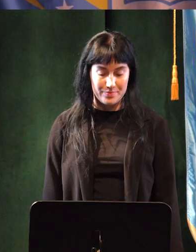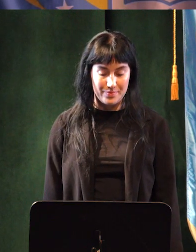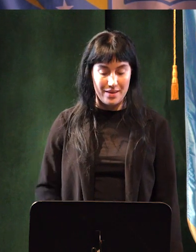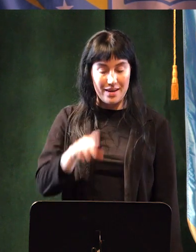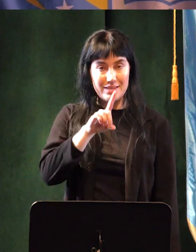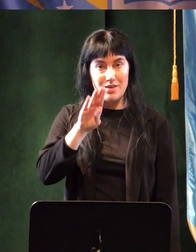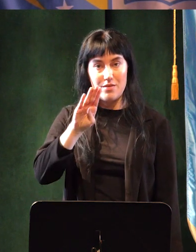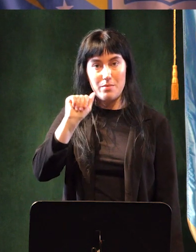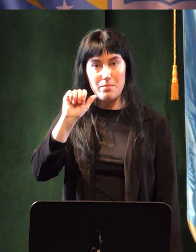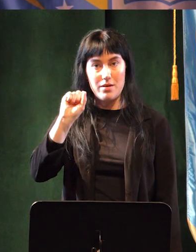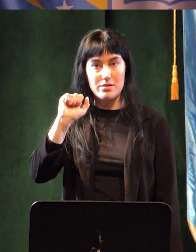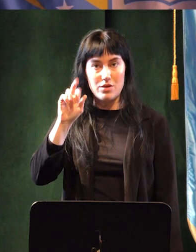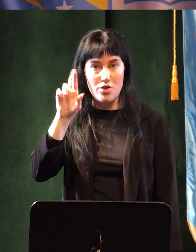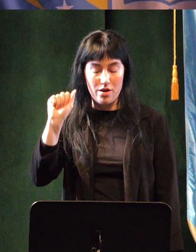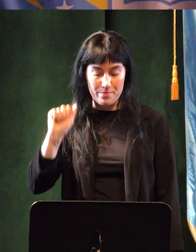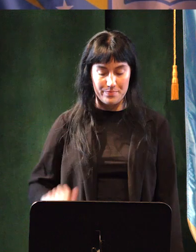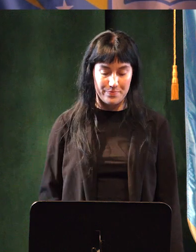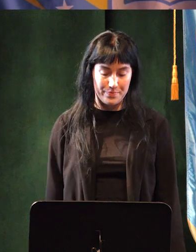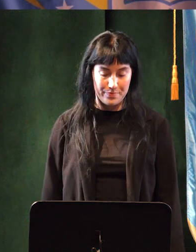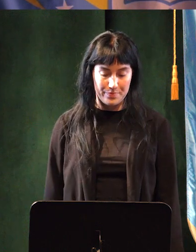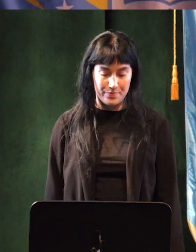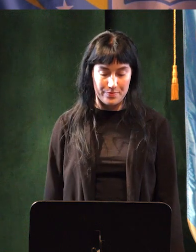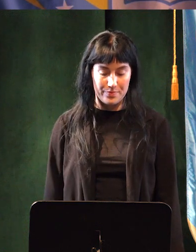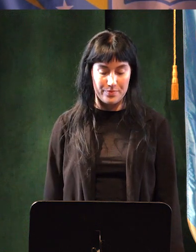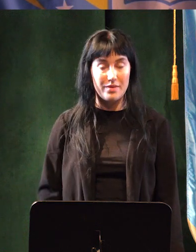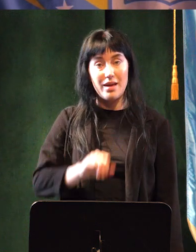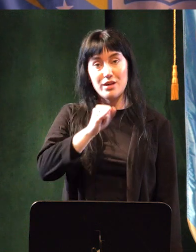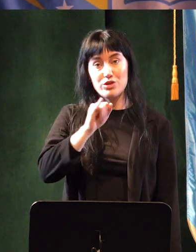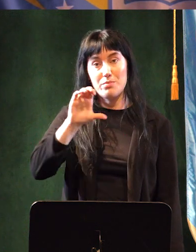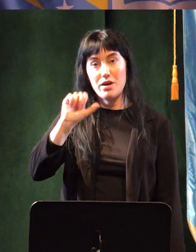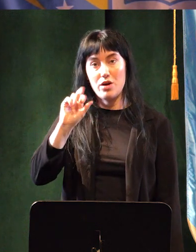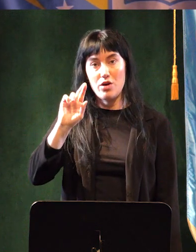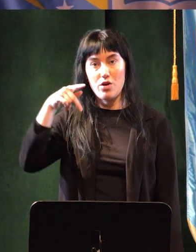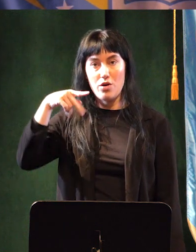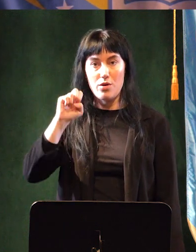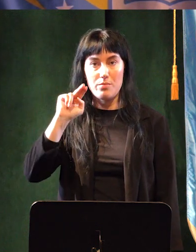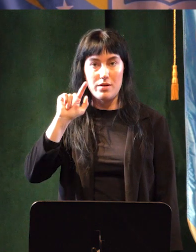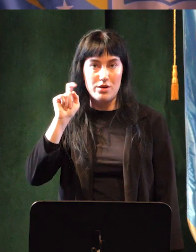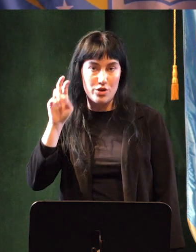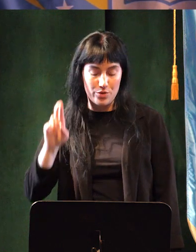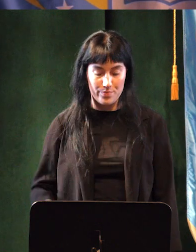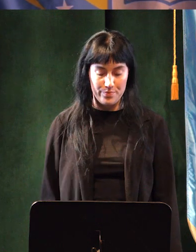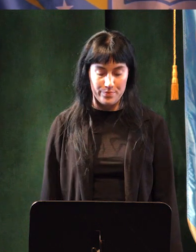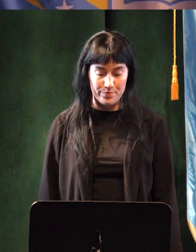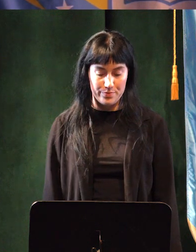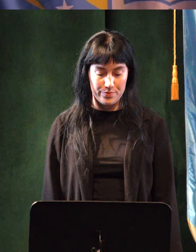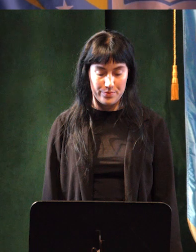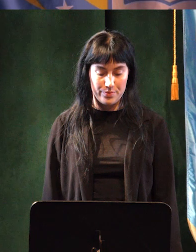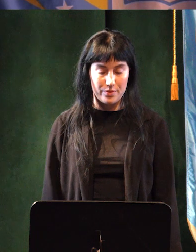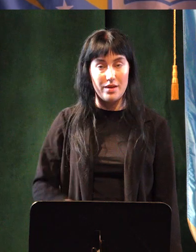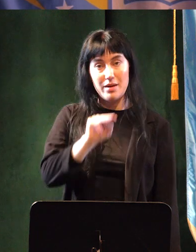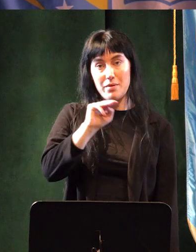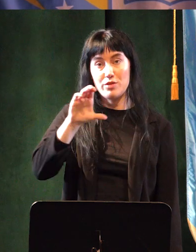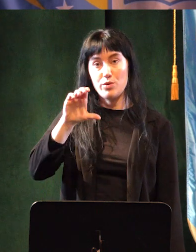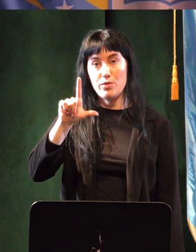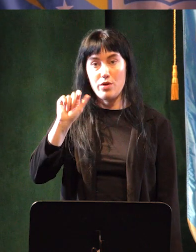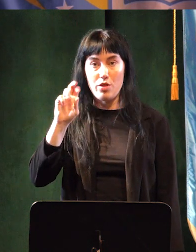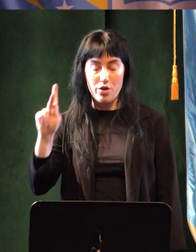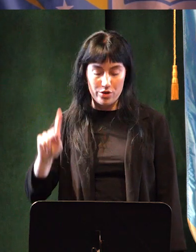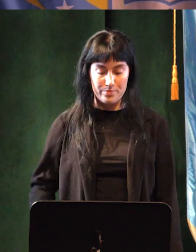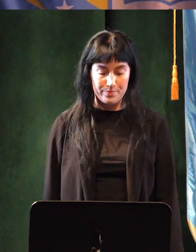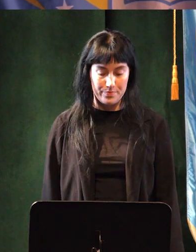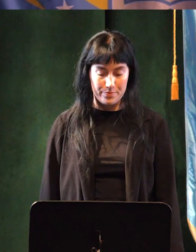pisarra Jamie carpenter Matthew Clark